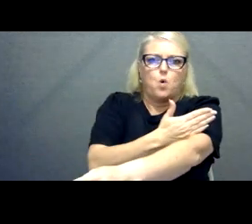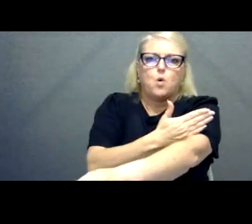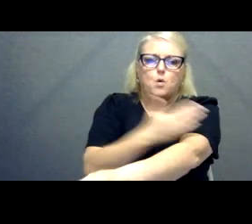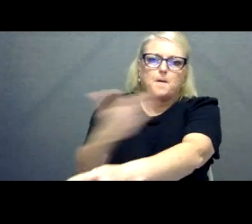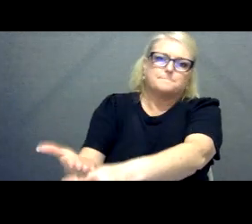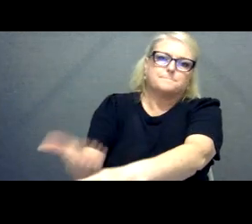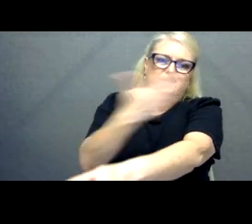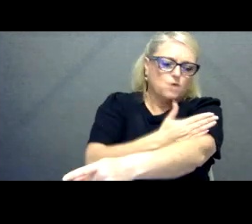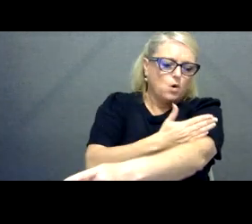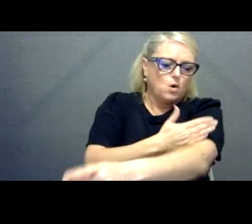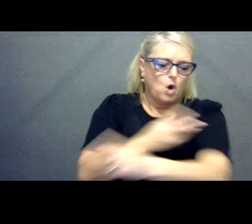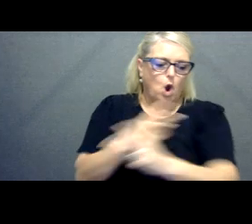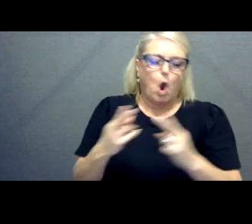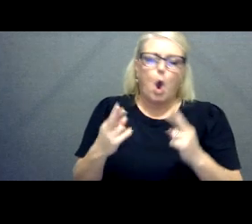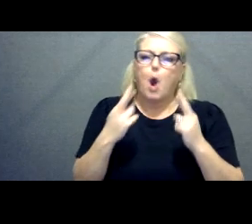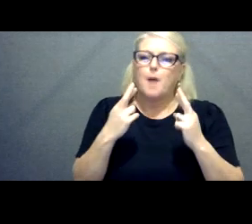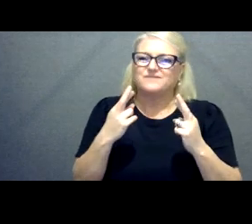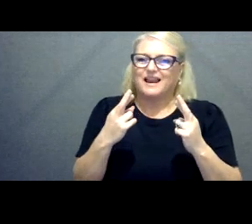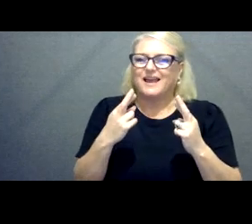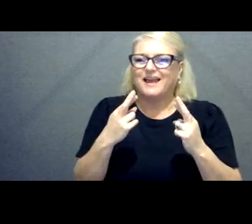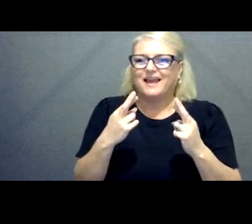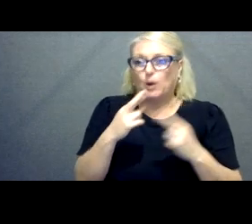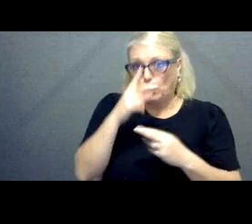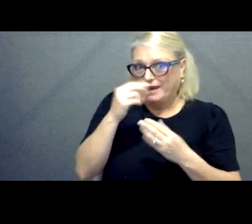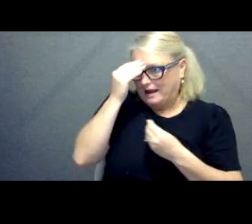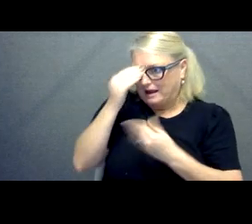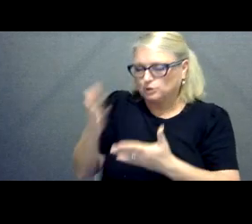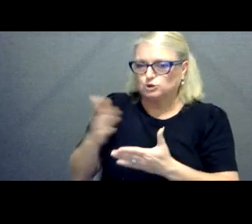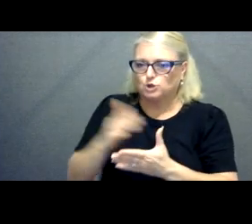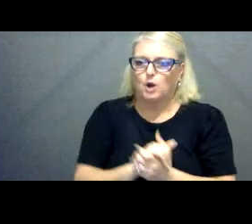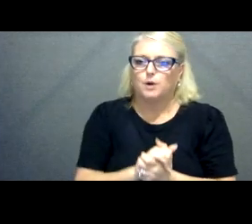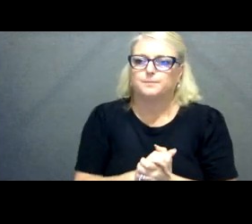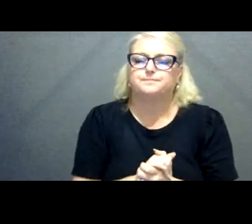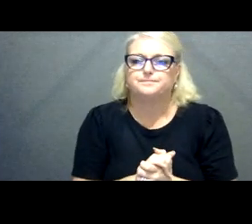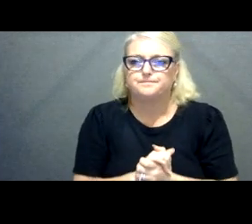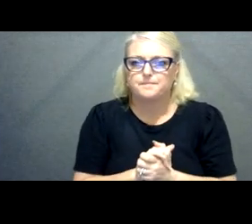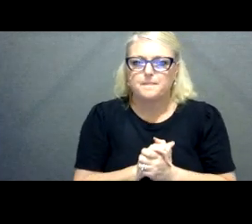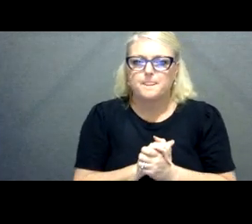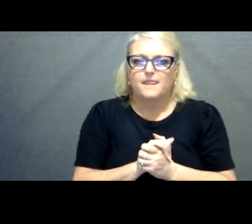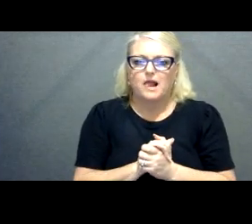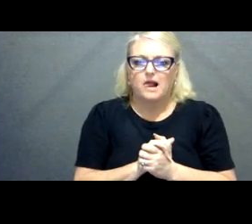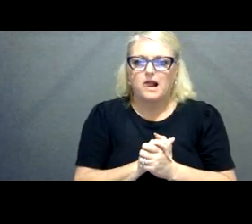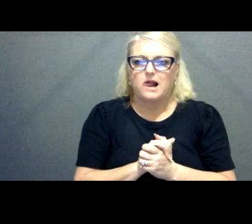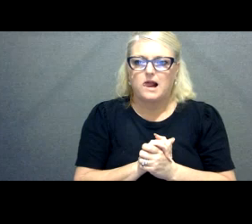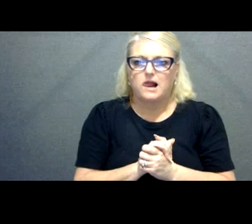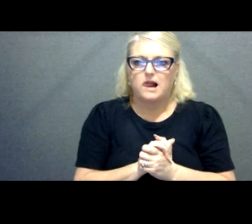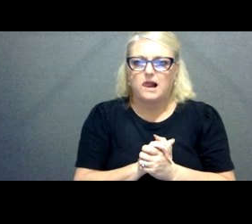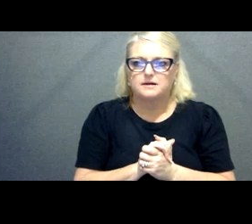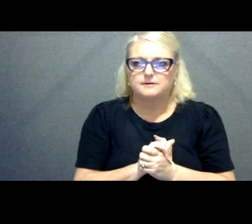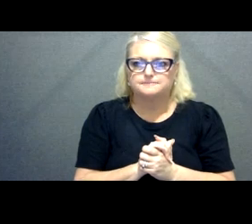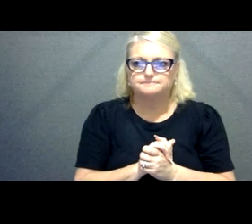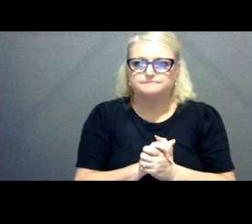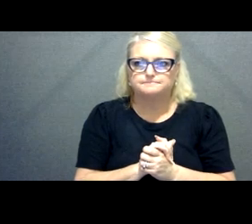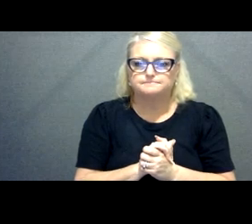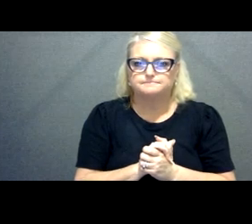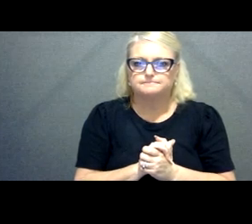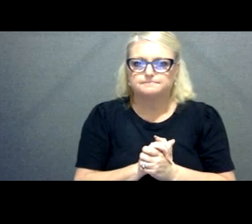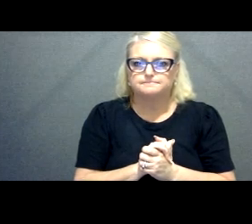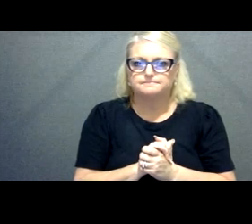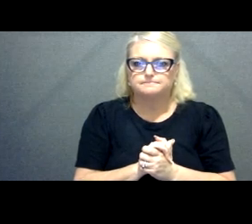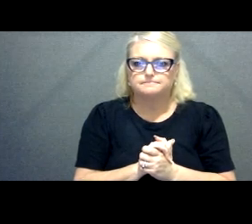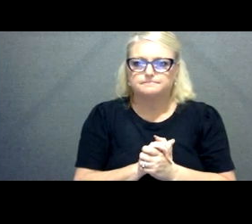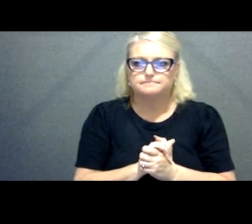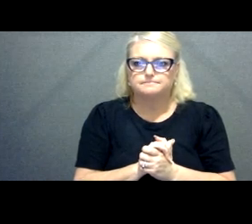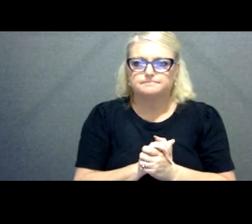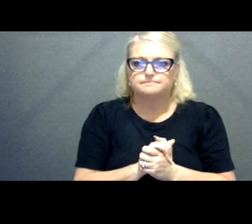a decision to you before the next court event great um client hasn't heard from us couple of